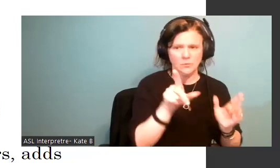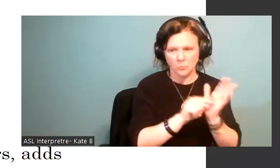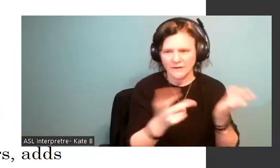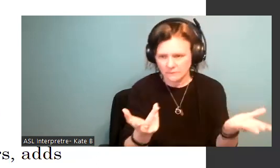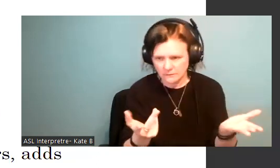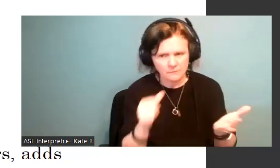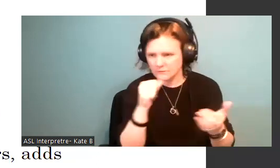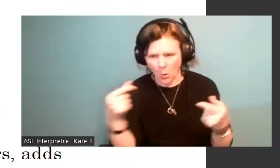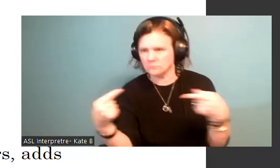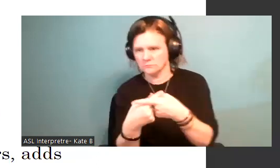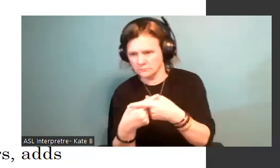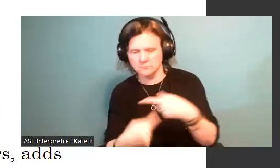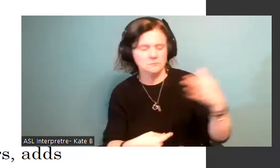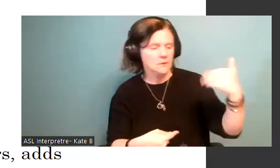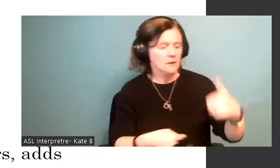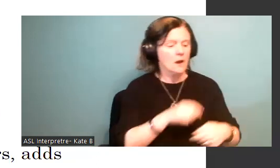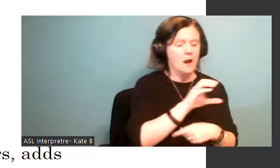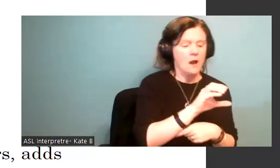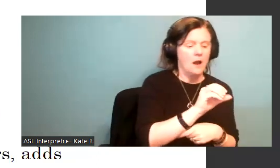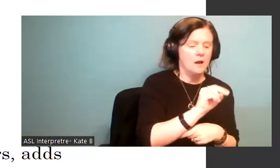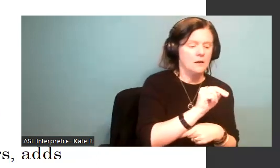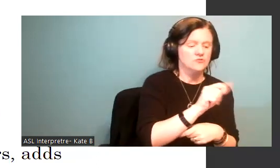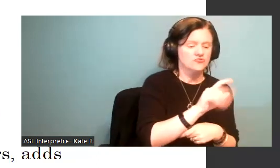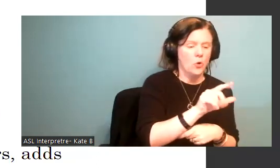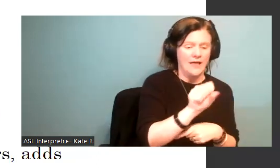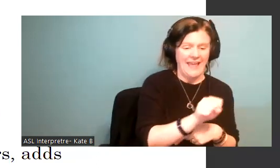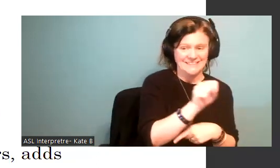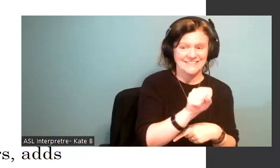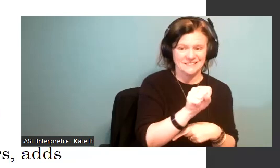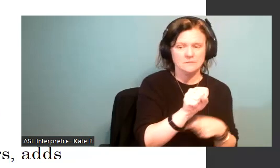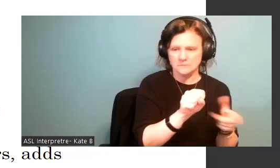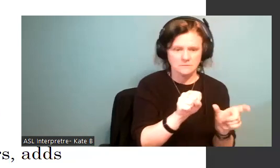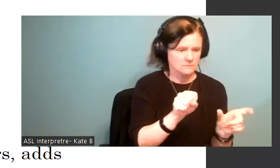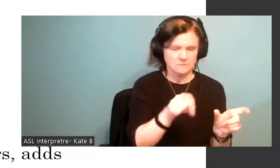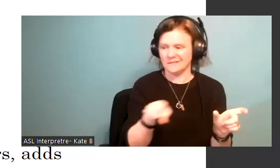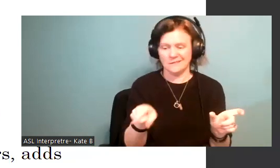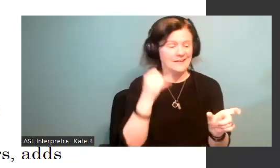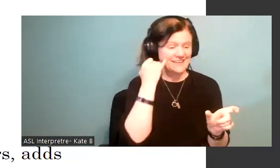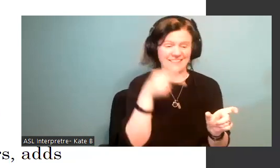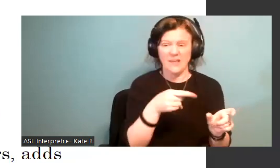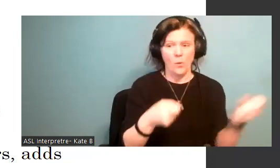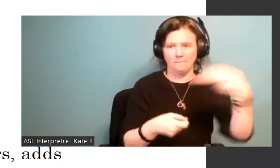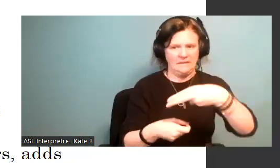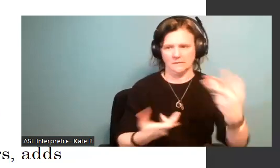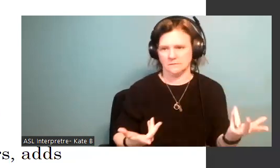to print, don't add control plus P. for something on your site or control S. to save, things like